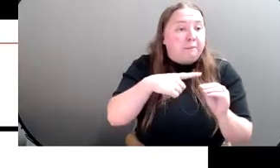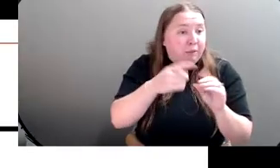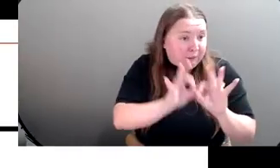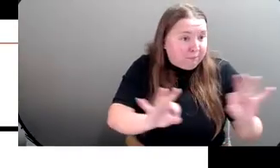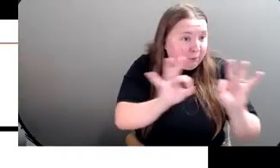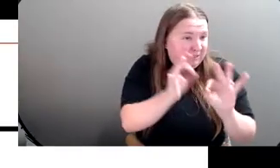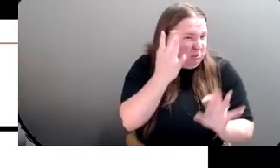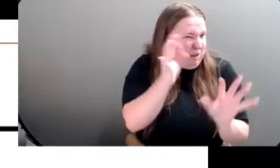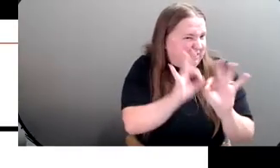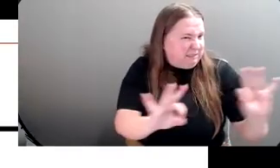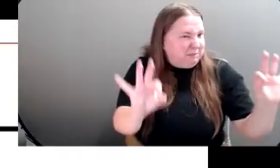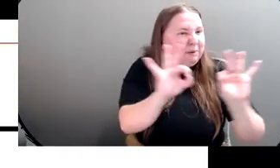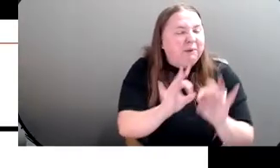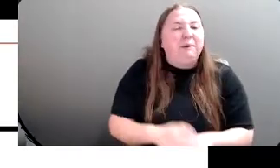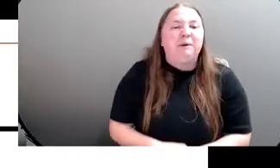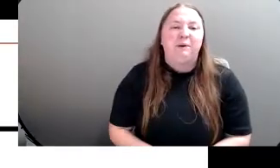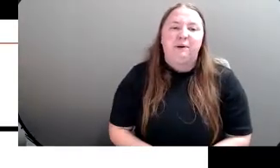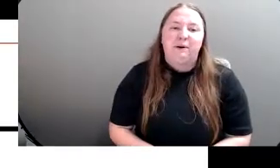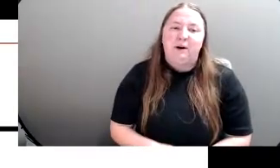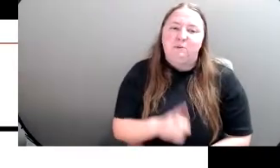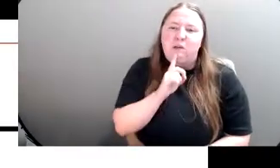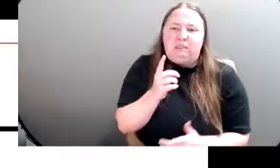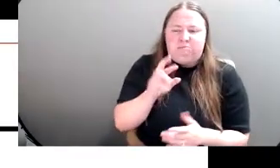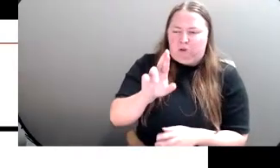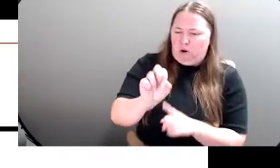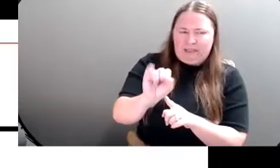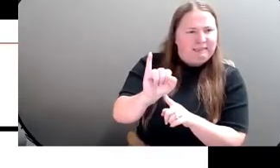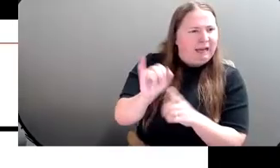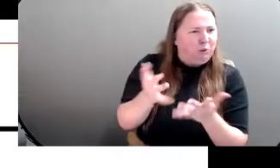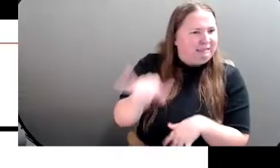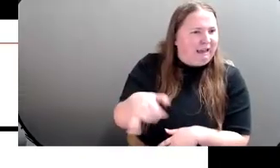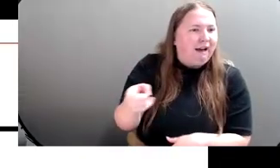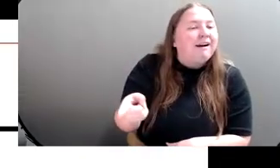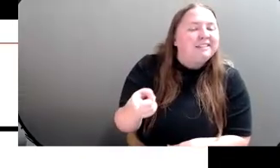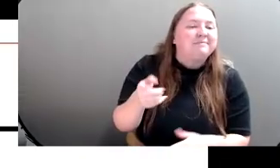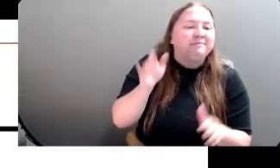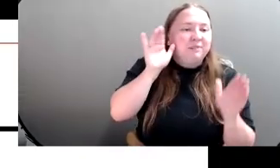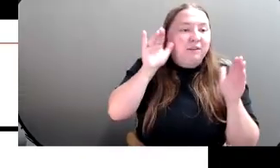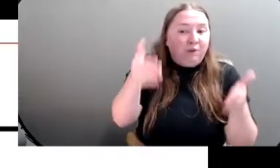you know, really what it is. What we're going to focus on today is,